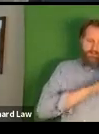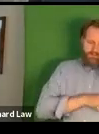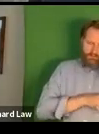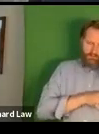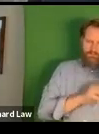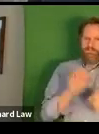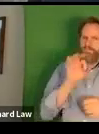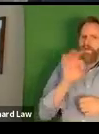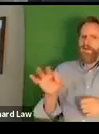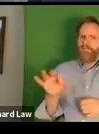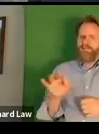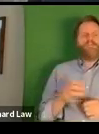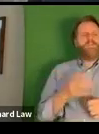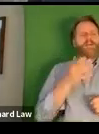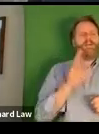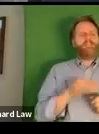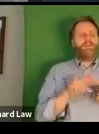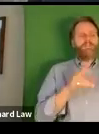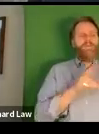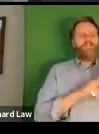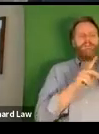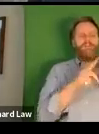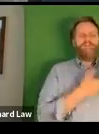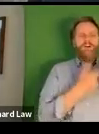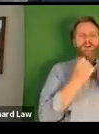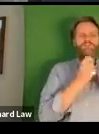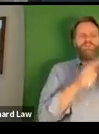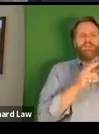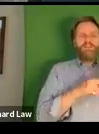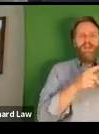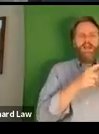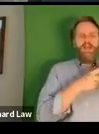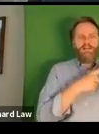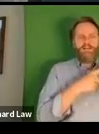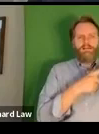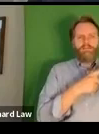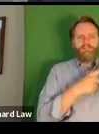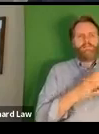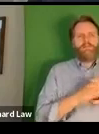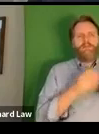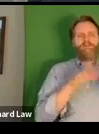from Reginda from MoJ Derbyshire who says I'm a British Asian